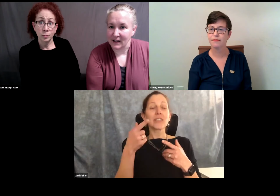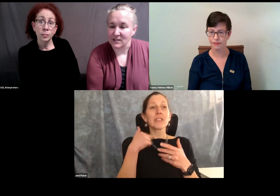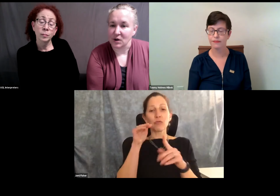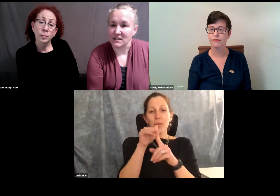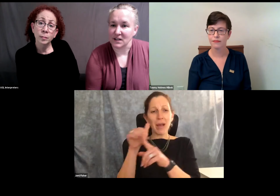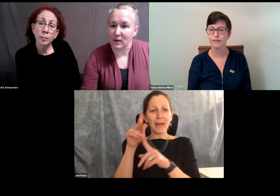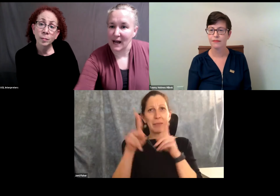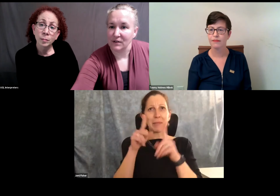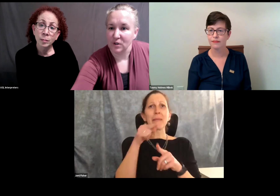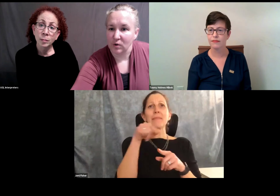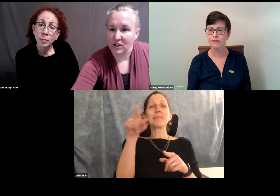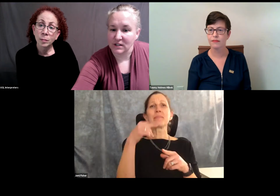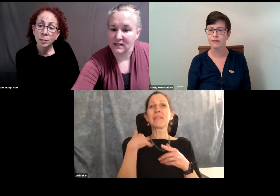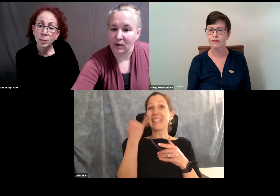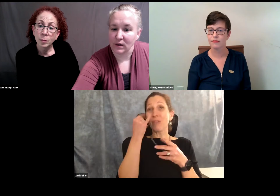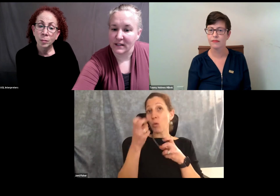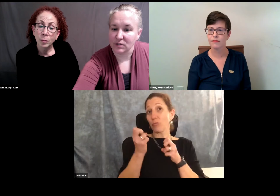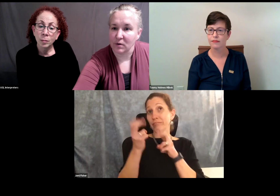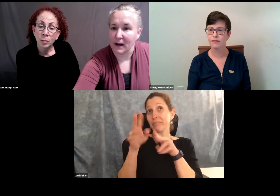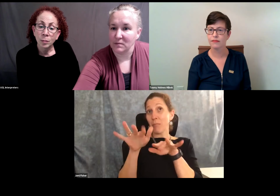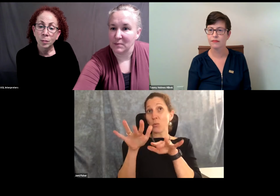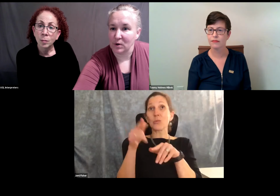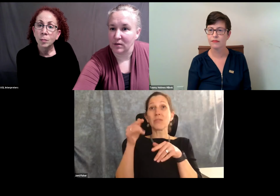So I see that we have a few questions, I would like to remind people